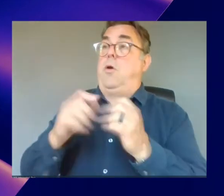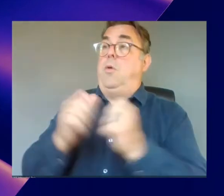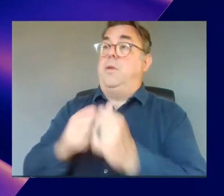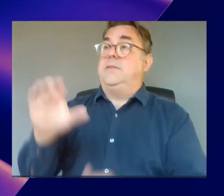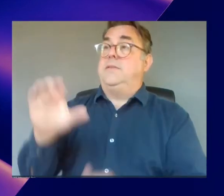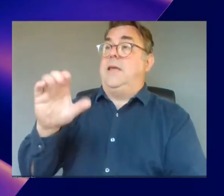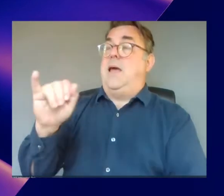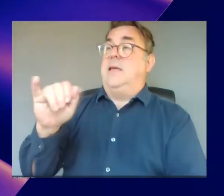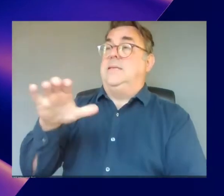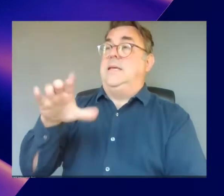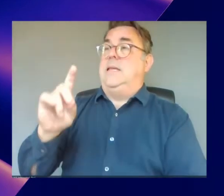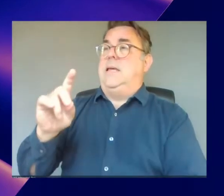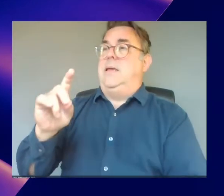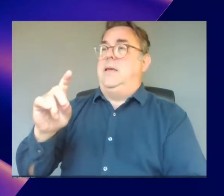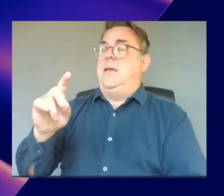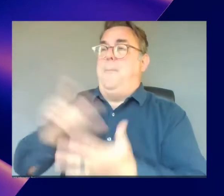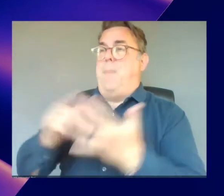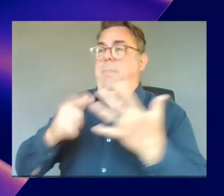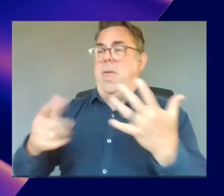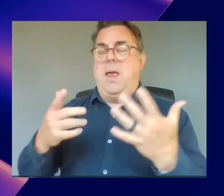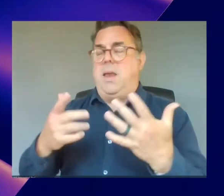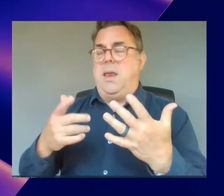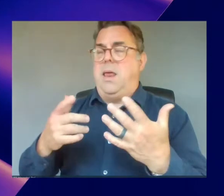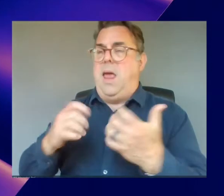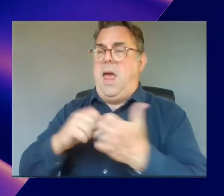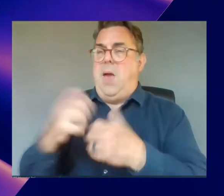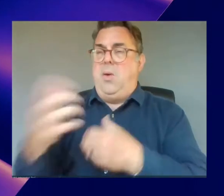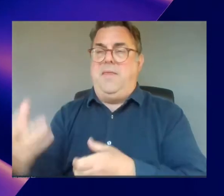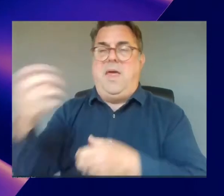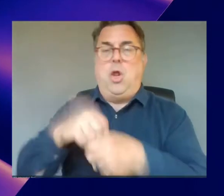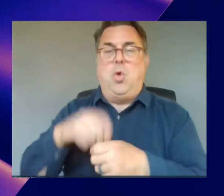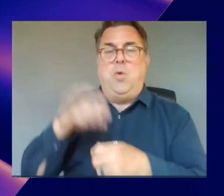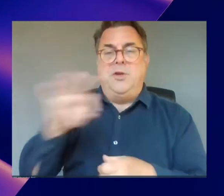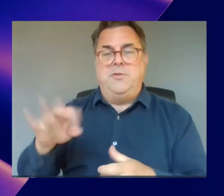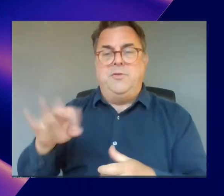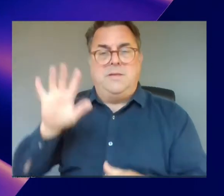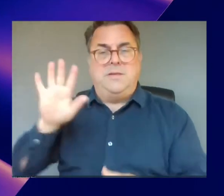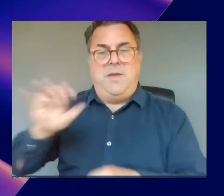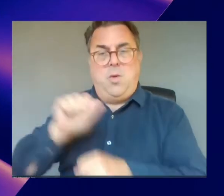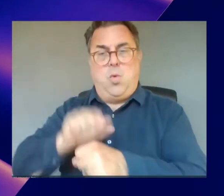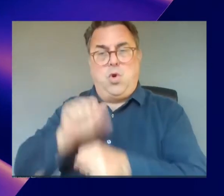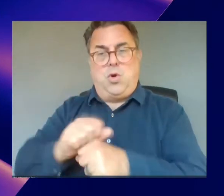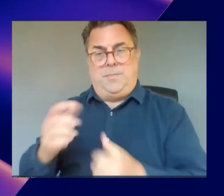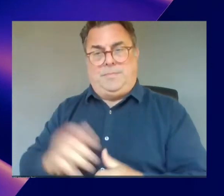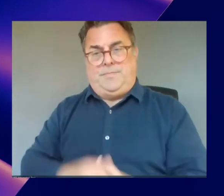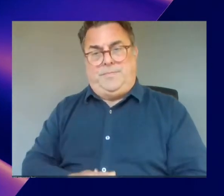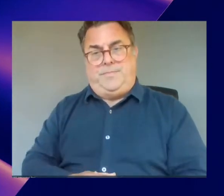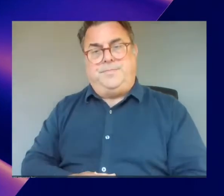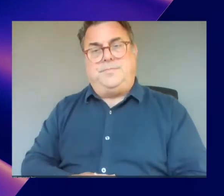what are ways that they can integrate feature flags into their deployment? Yeah, sort of depending on where you are